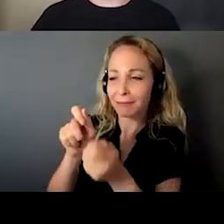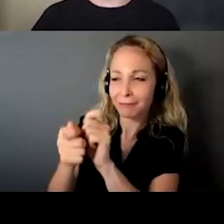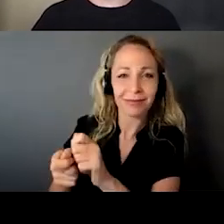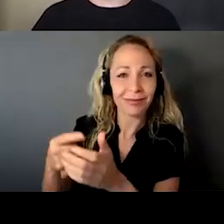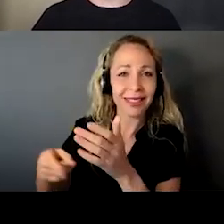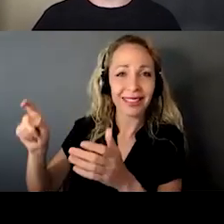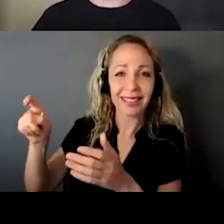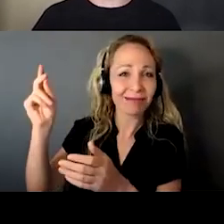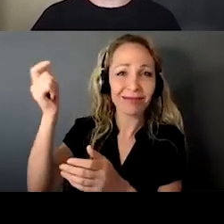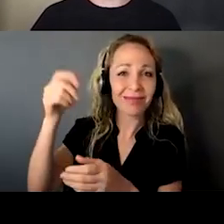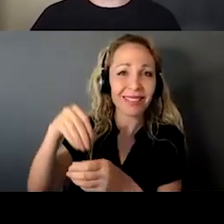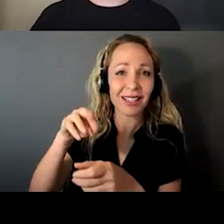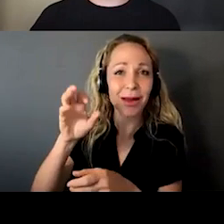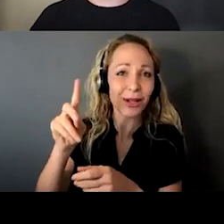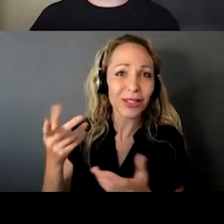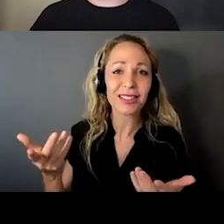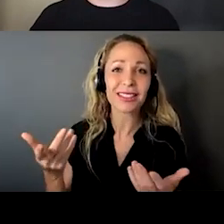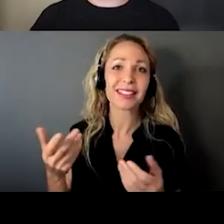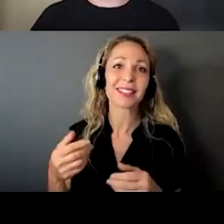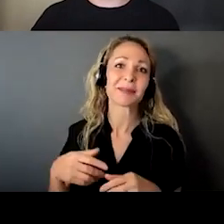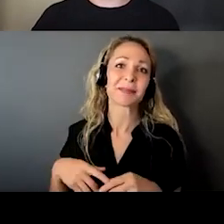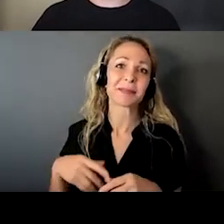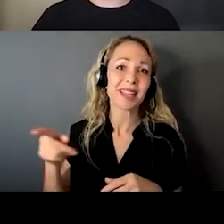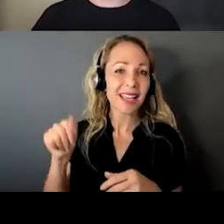WRITE IN THE RECORD AND CREATE AUTOMATIONS BASED ON IT. WITH WORKFLOWS.